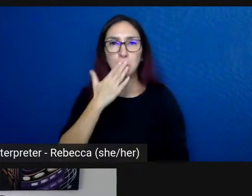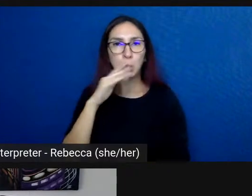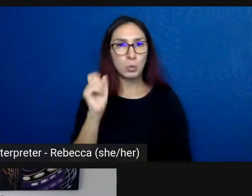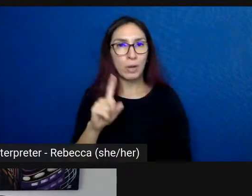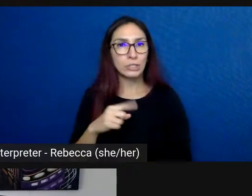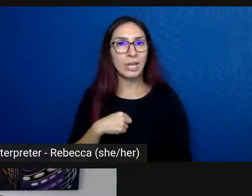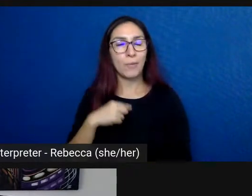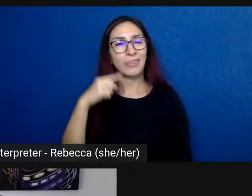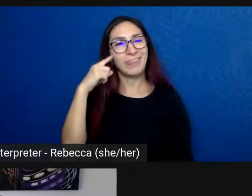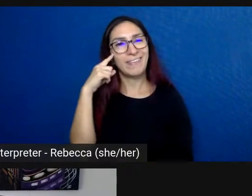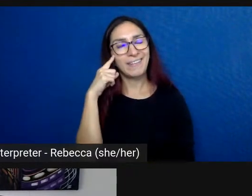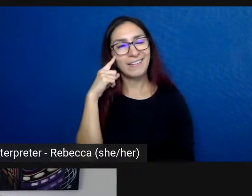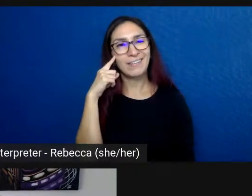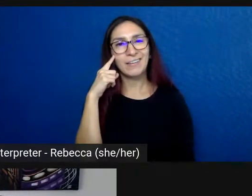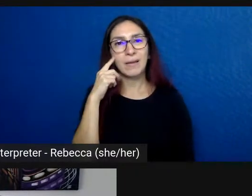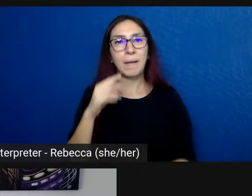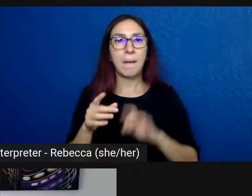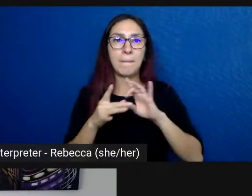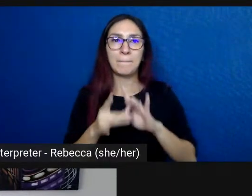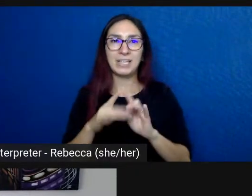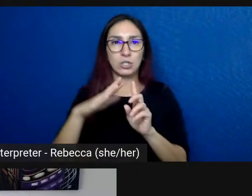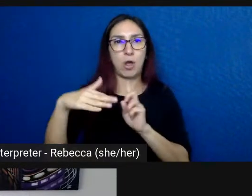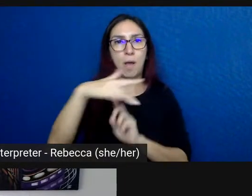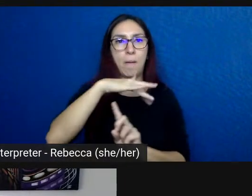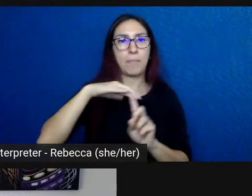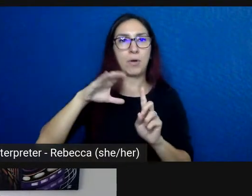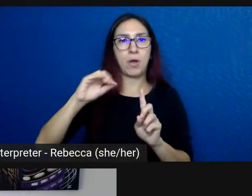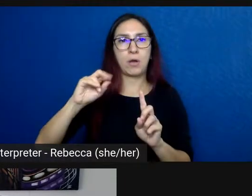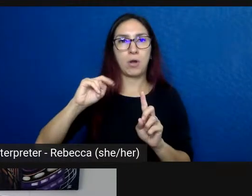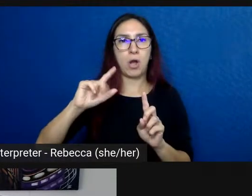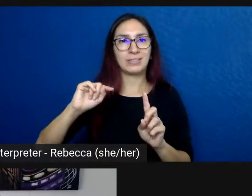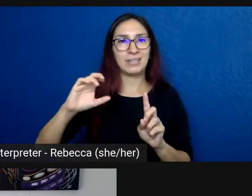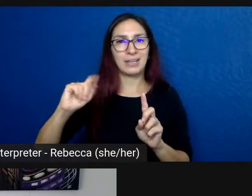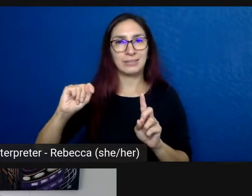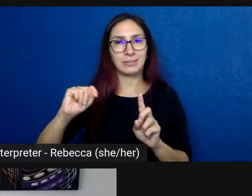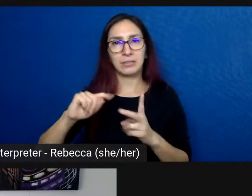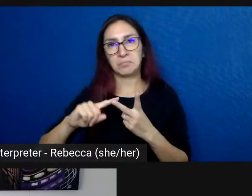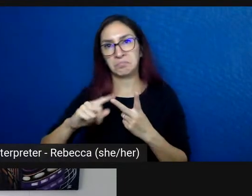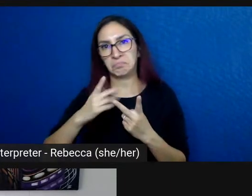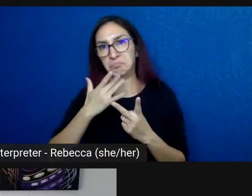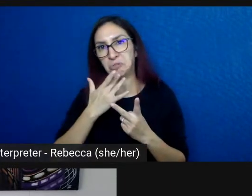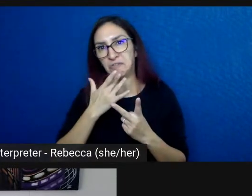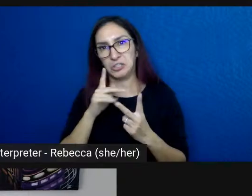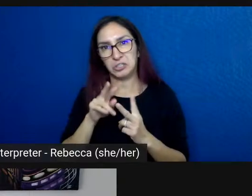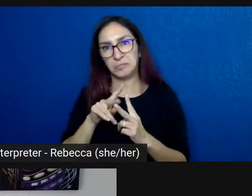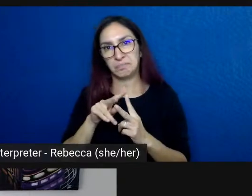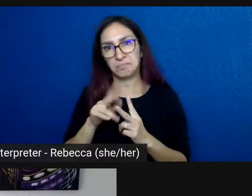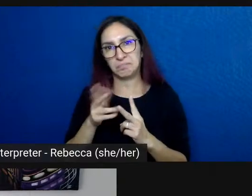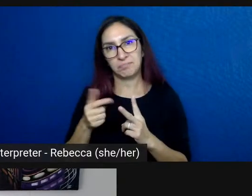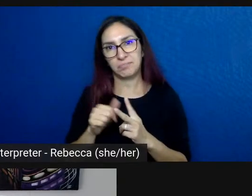Besides, being able to cycle to the close. That is a good question. I think it is probably based